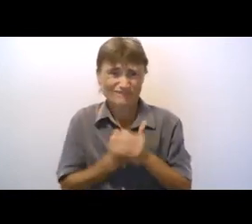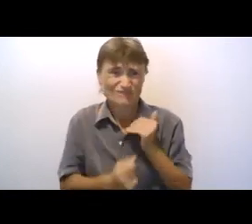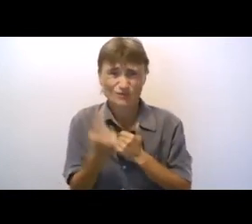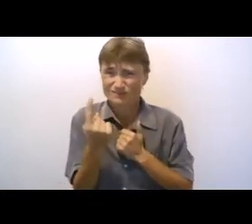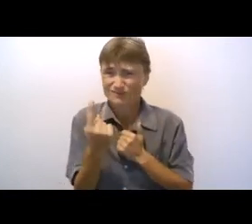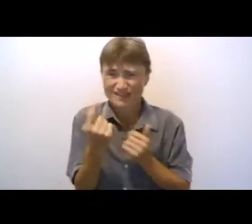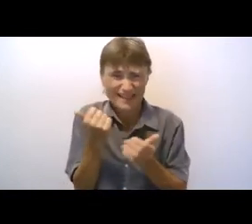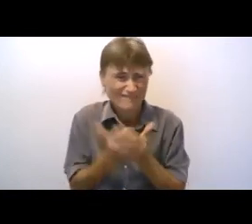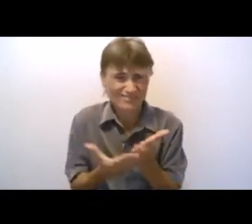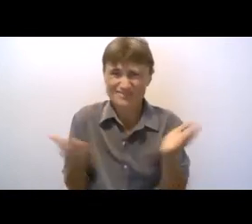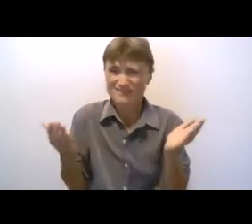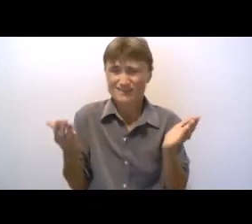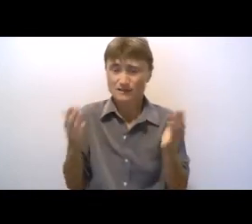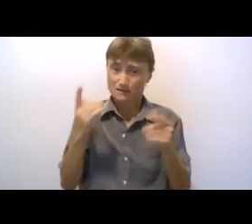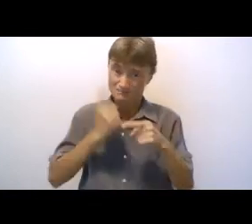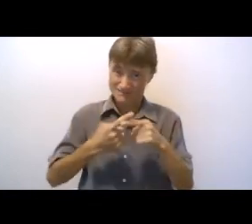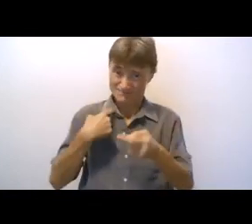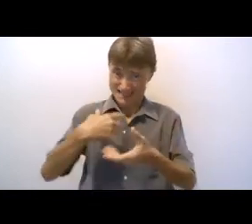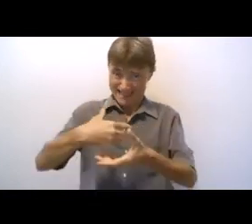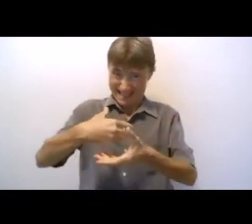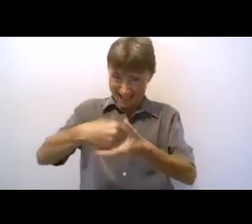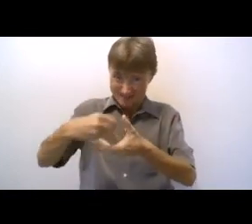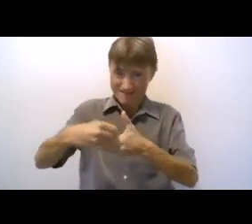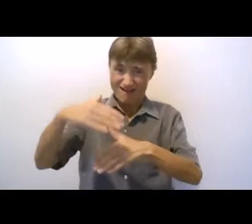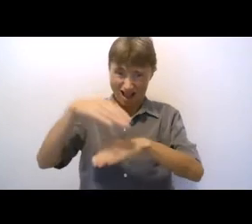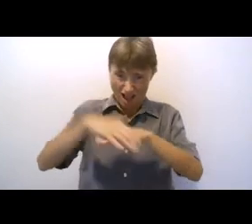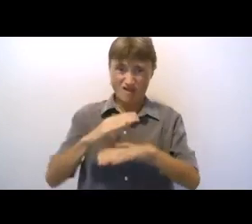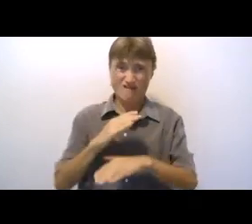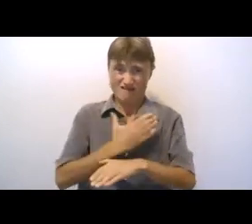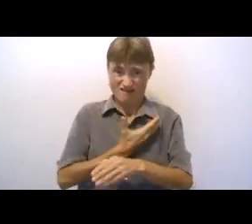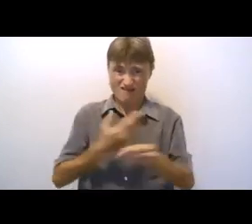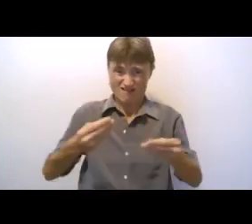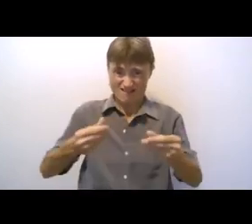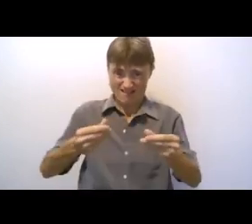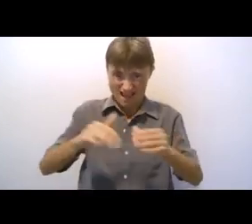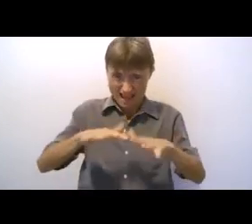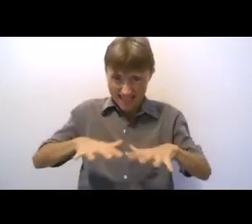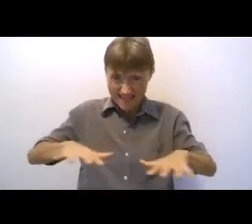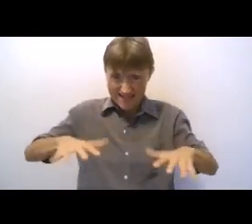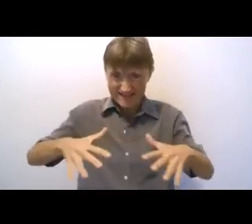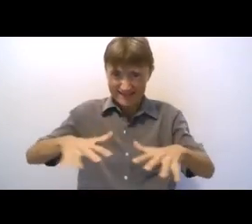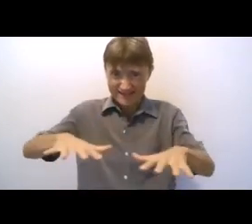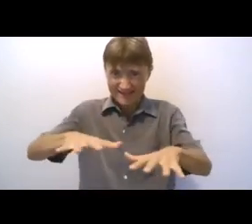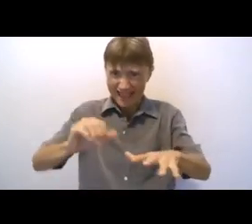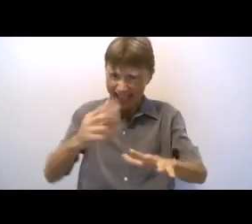getting to be outside on the land and seeing the work of these artists experiencing that